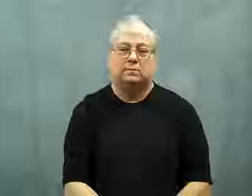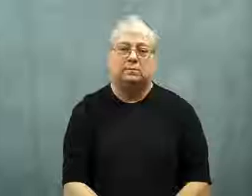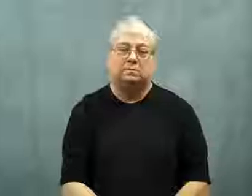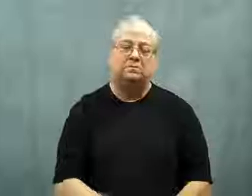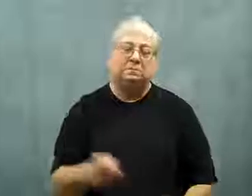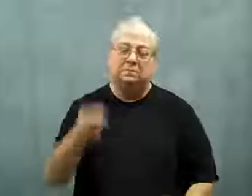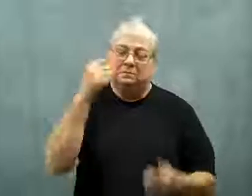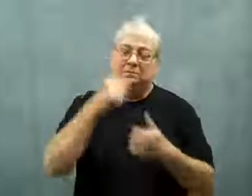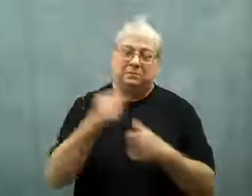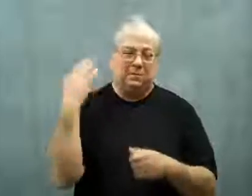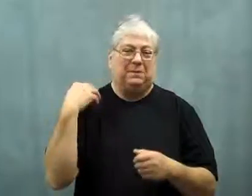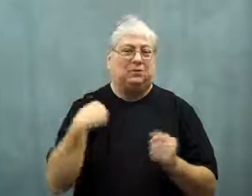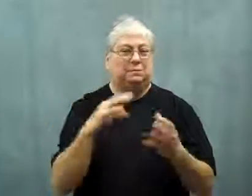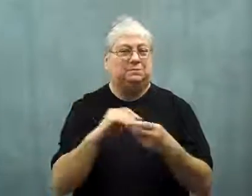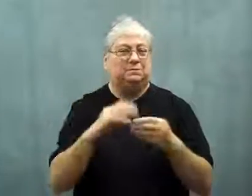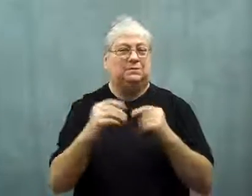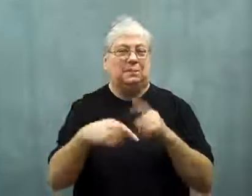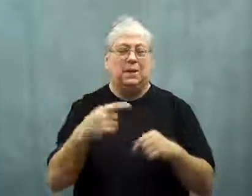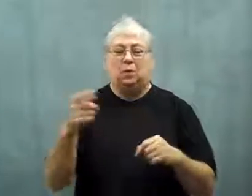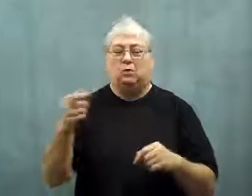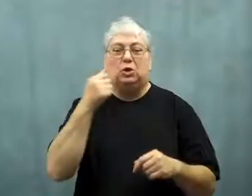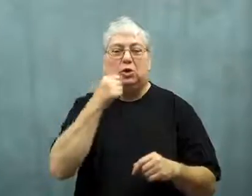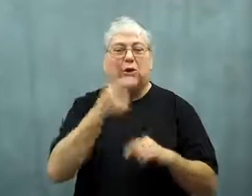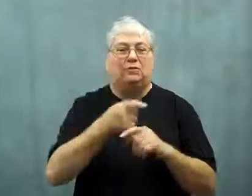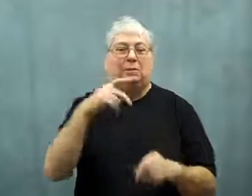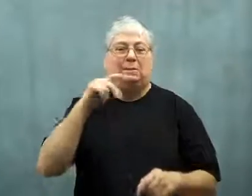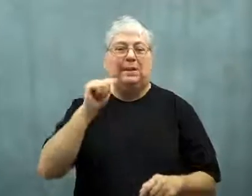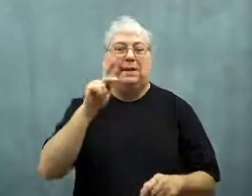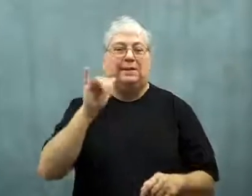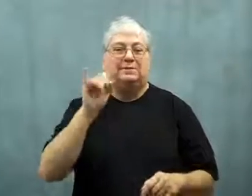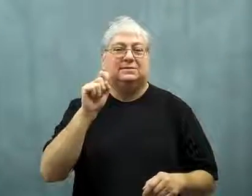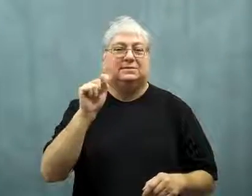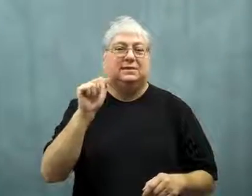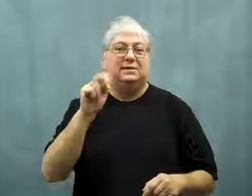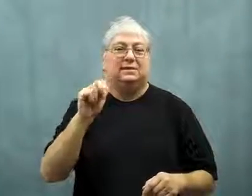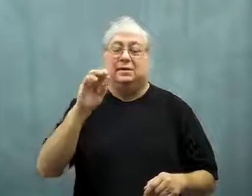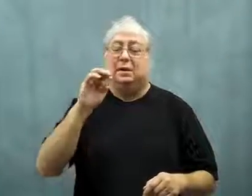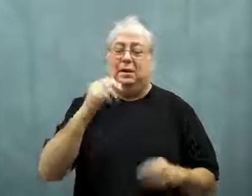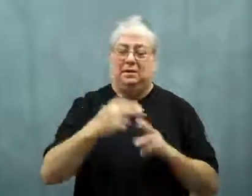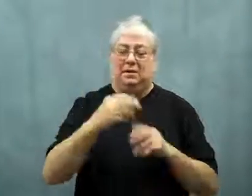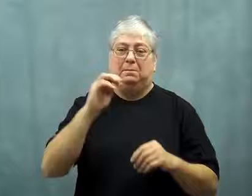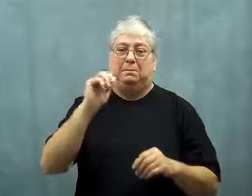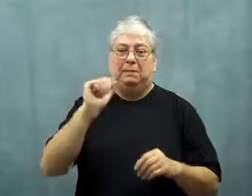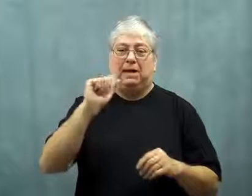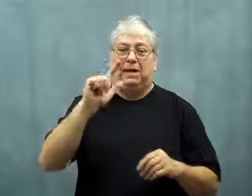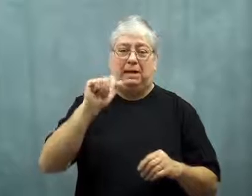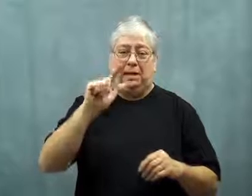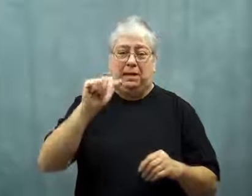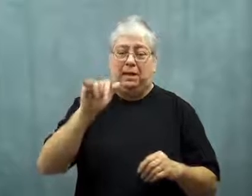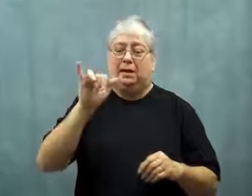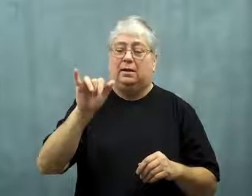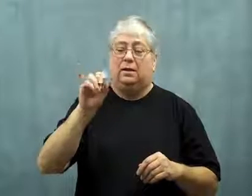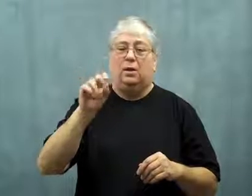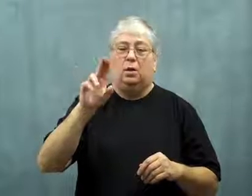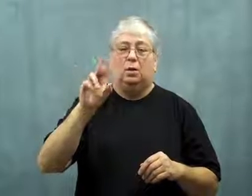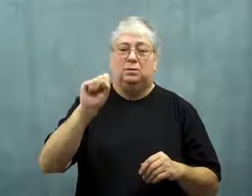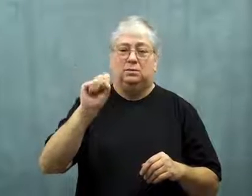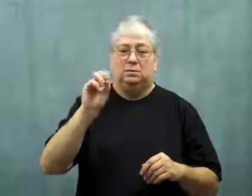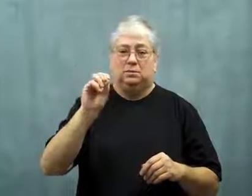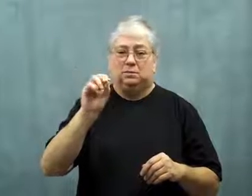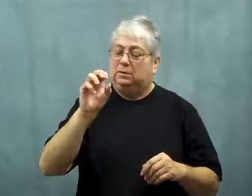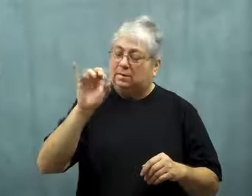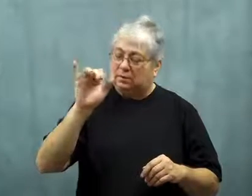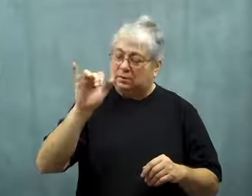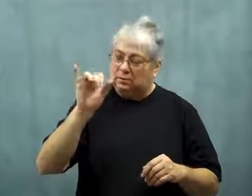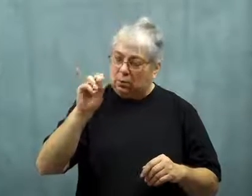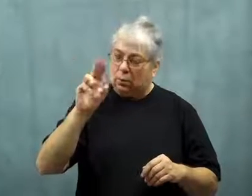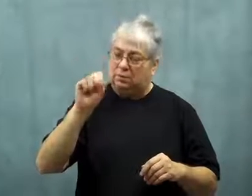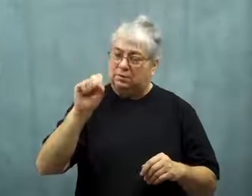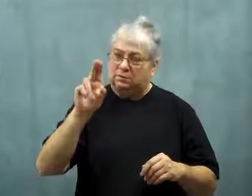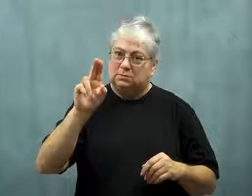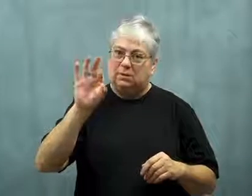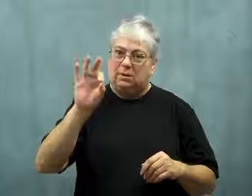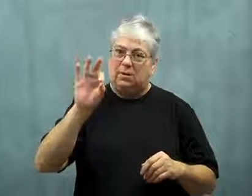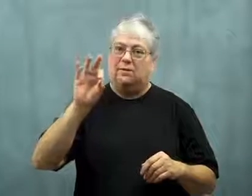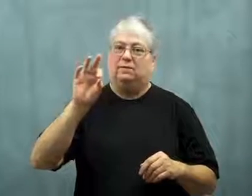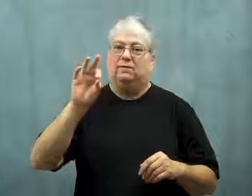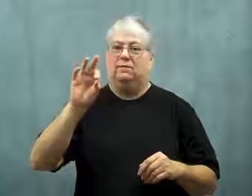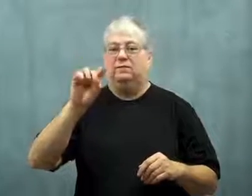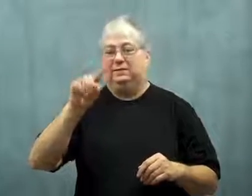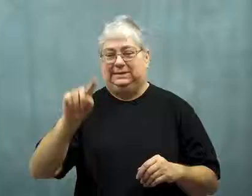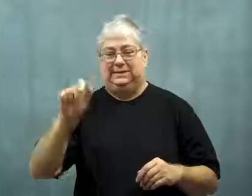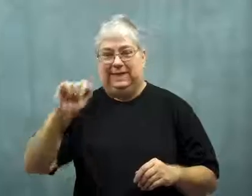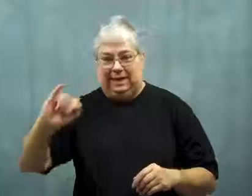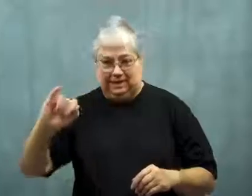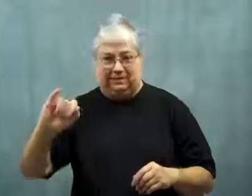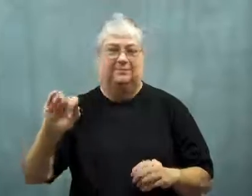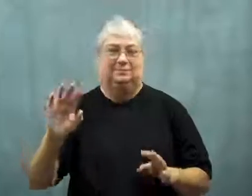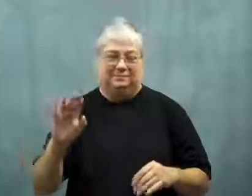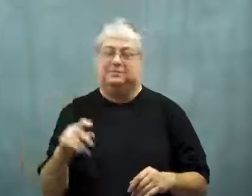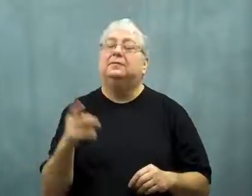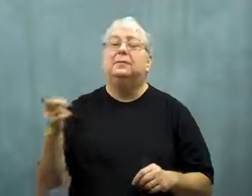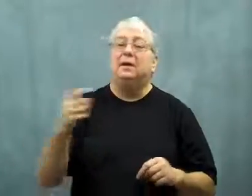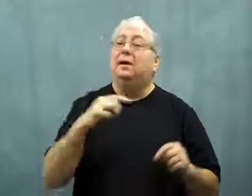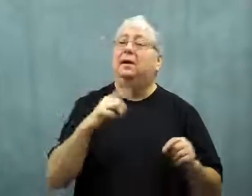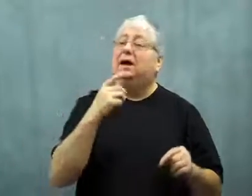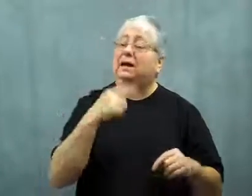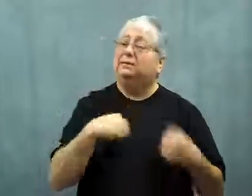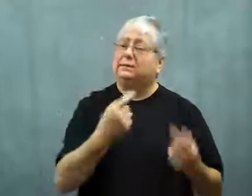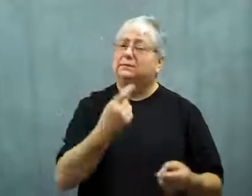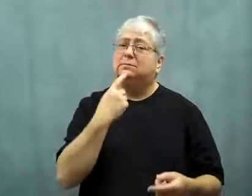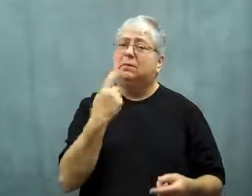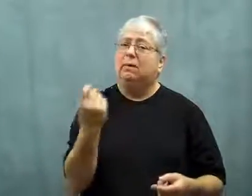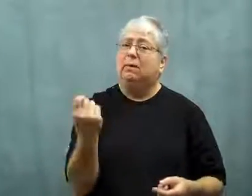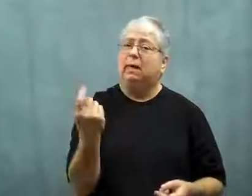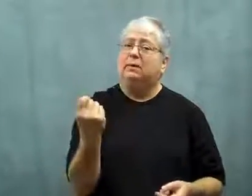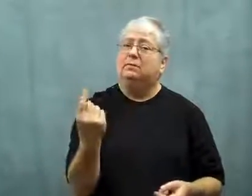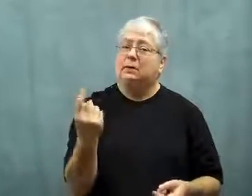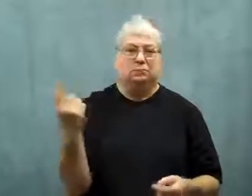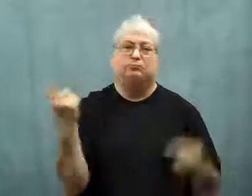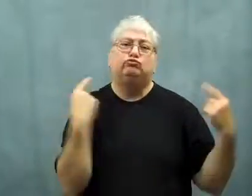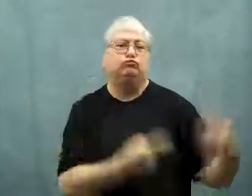I've done a story before about Malala Yousufzai, a girl from Pakistan.